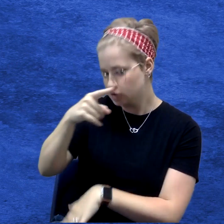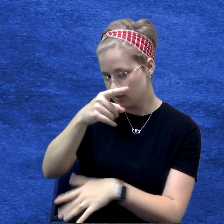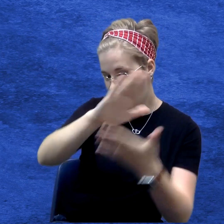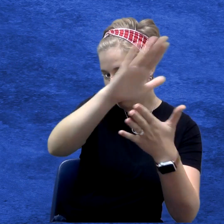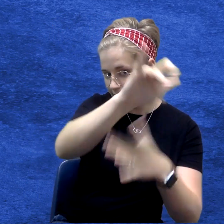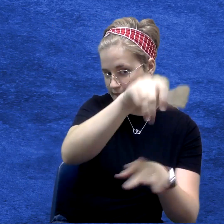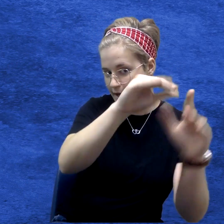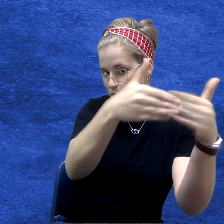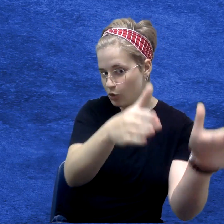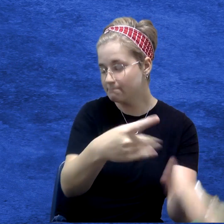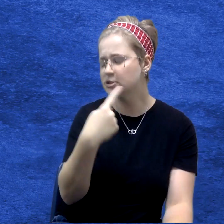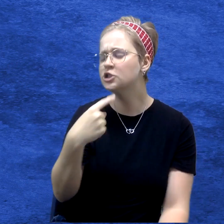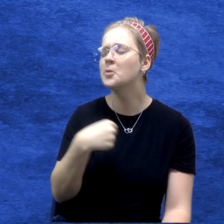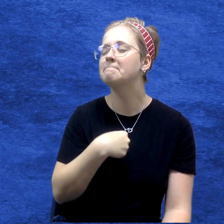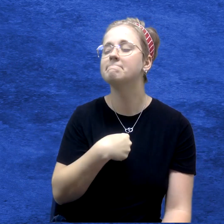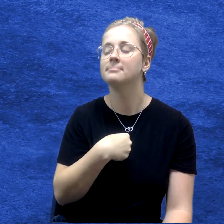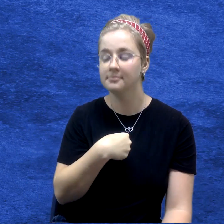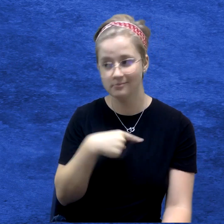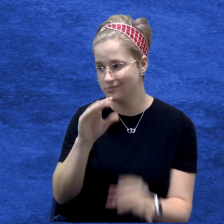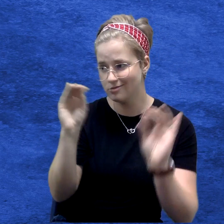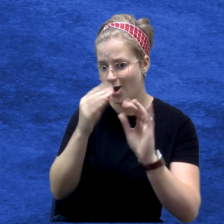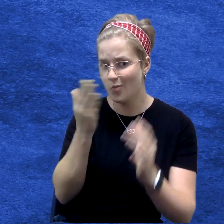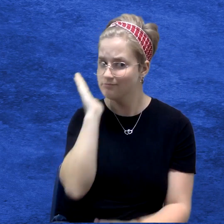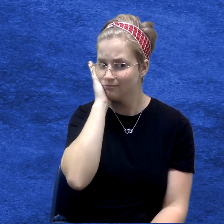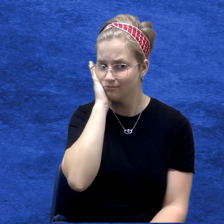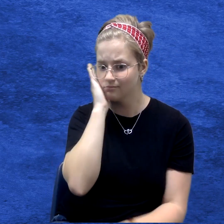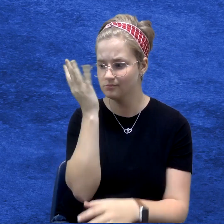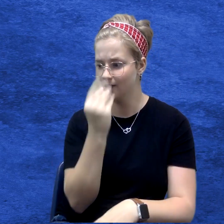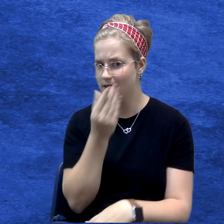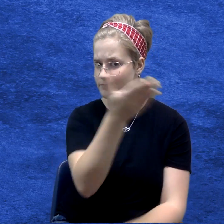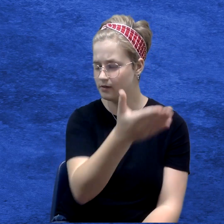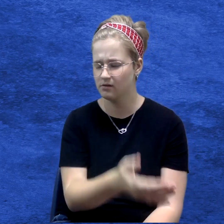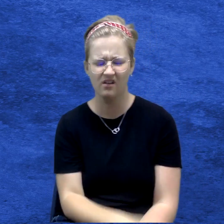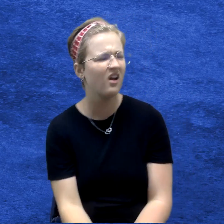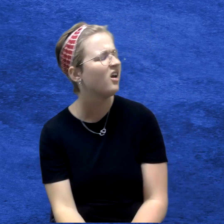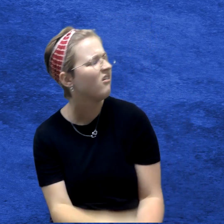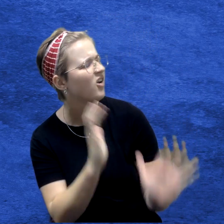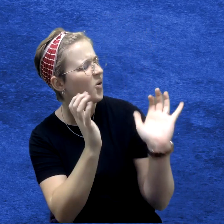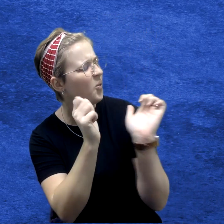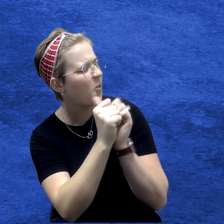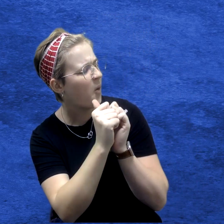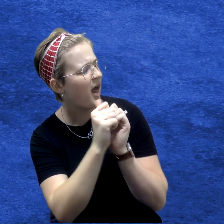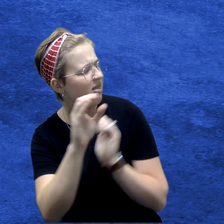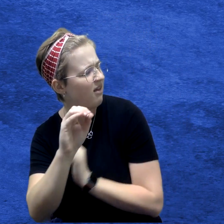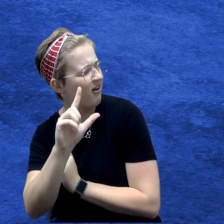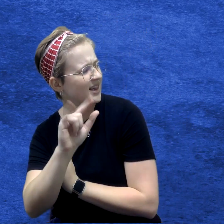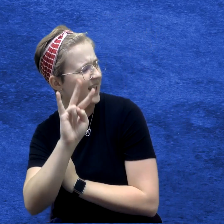“She told us no one slept in it.” “You spoke to Olivia Nugent? When?